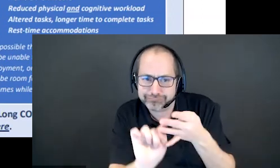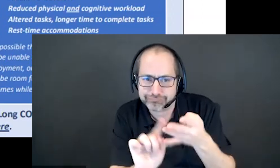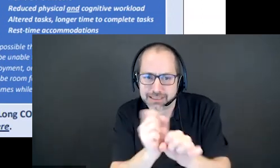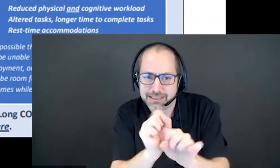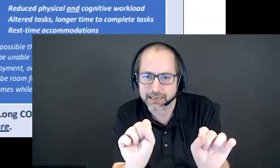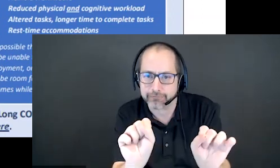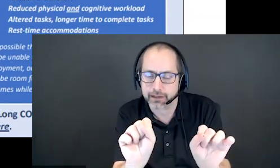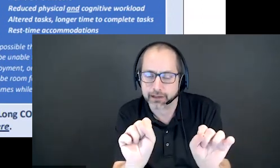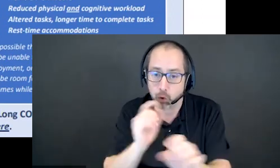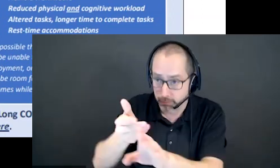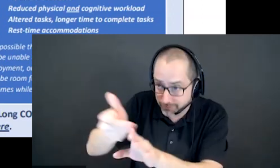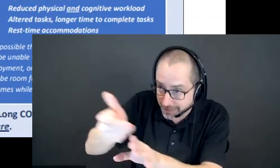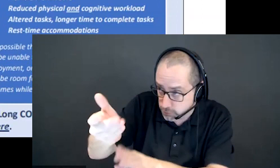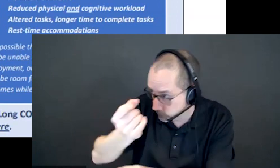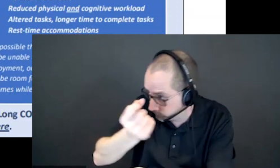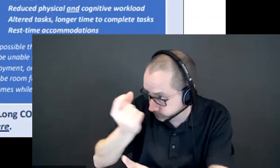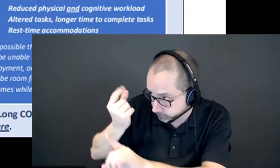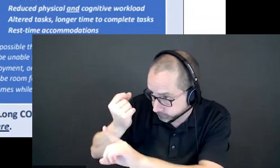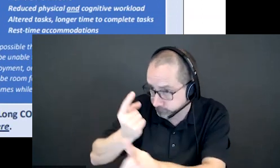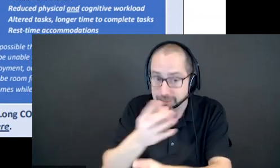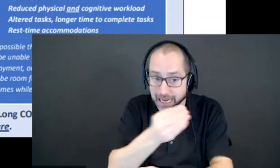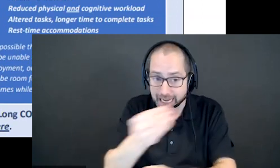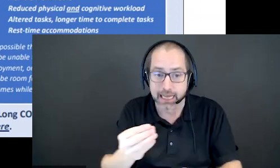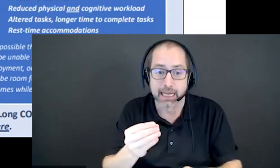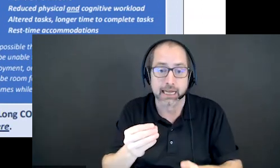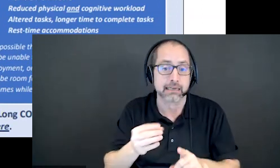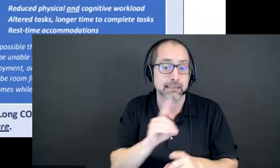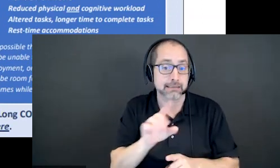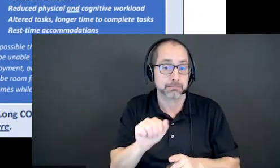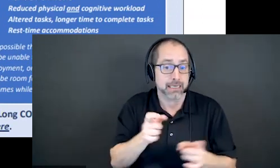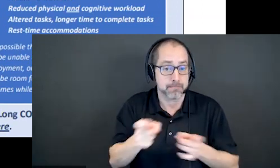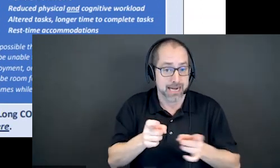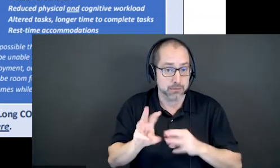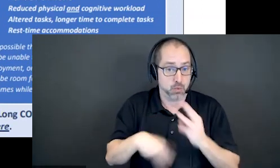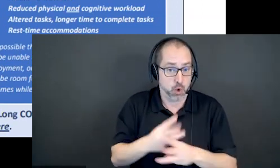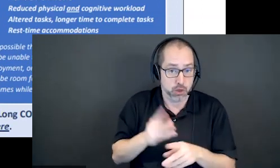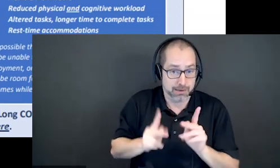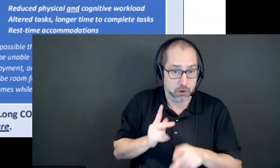to understand but also for those in the disability management world to understand that it's going to